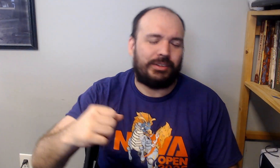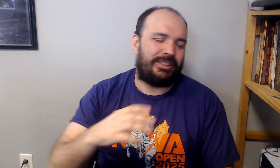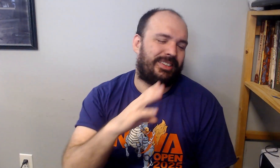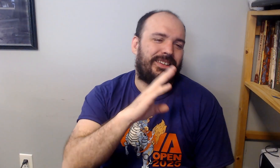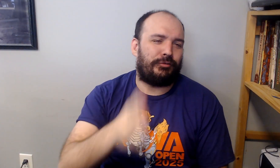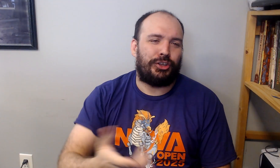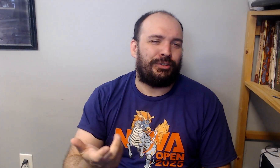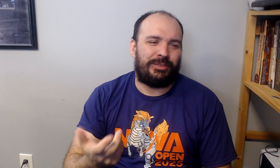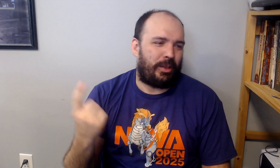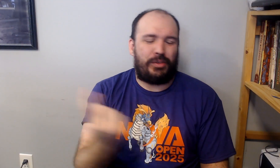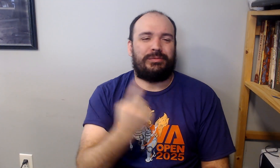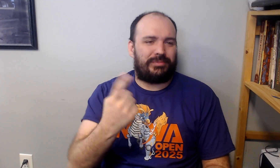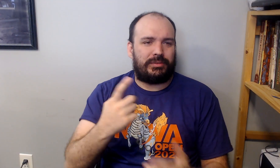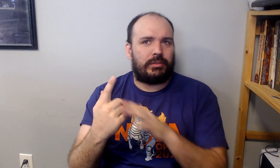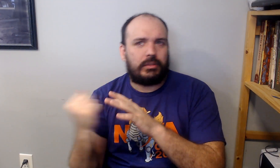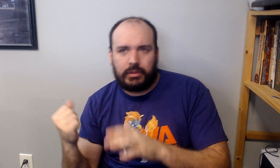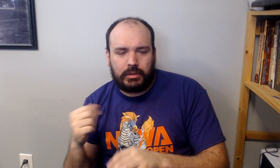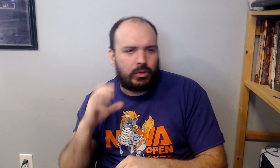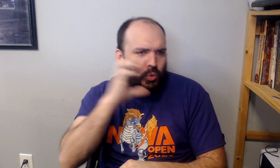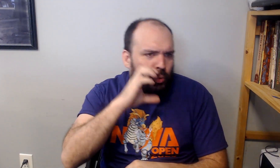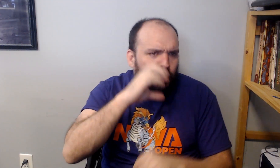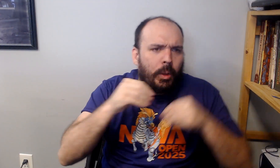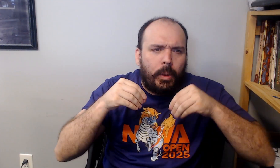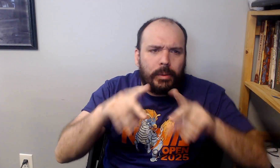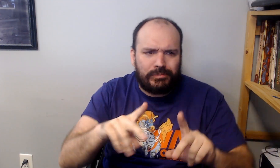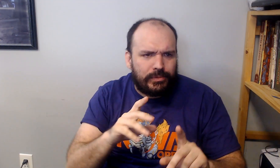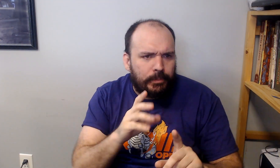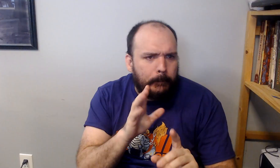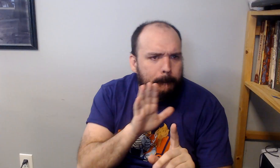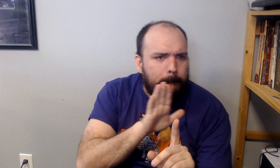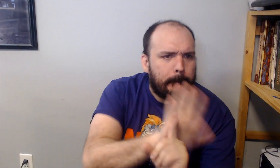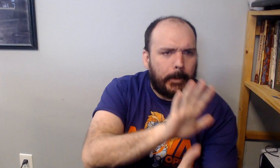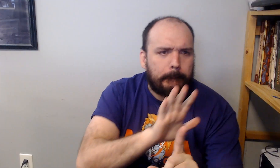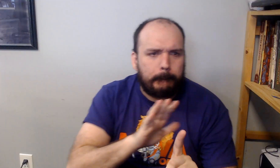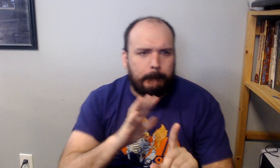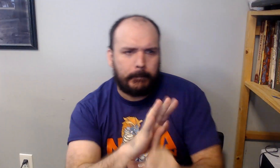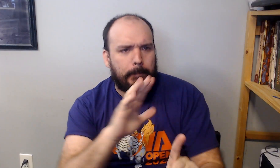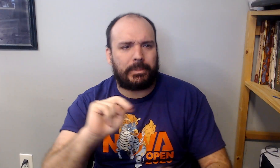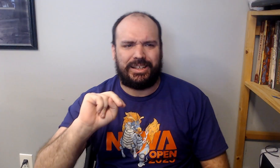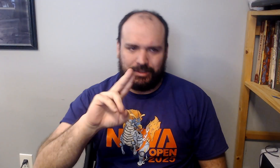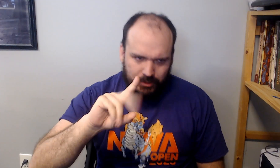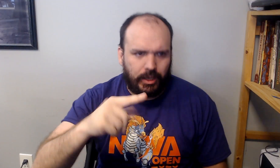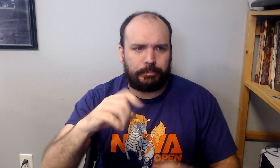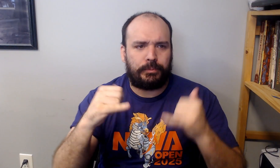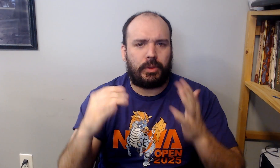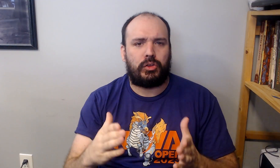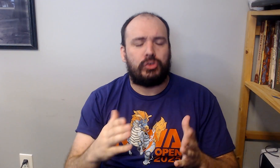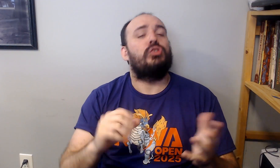Keep the slasher moving, looking for opportunities, nudging the players.